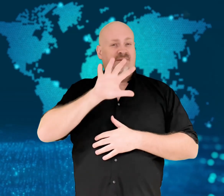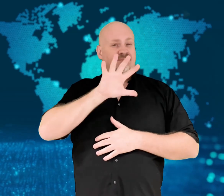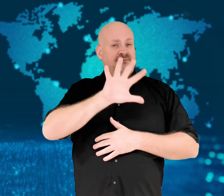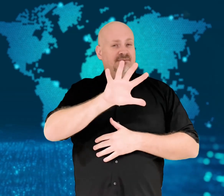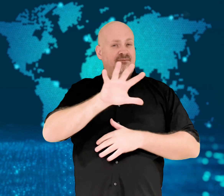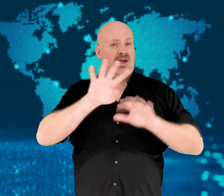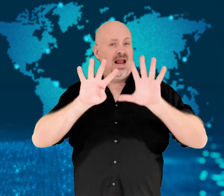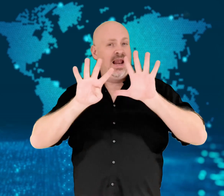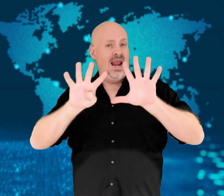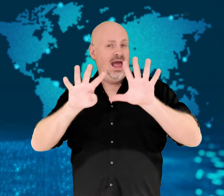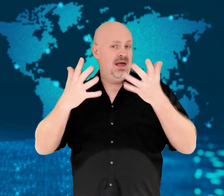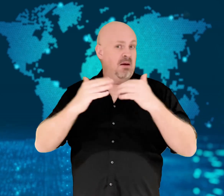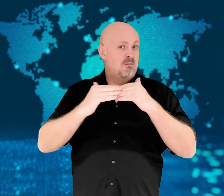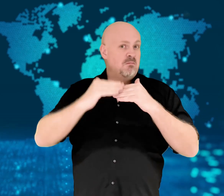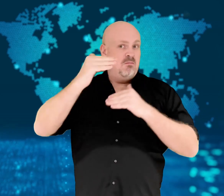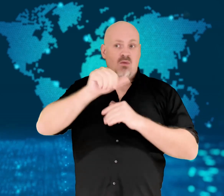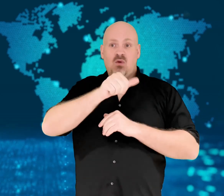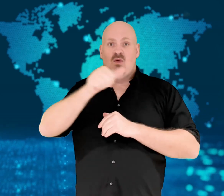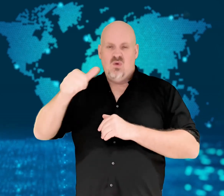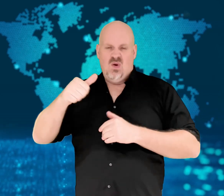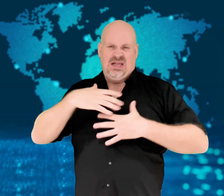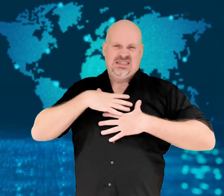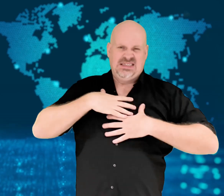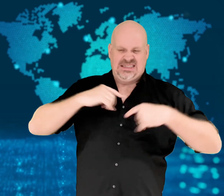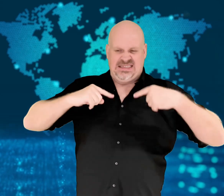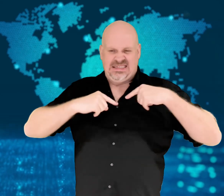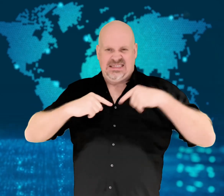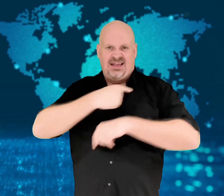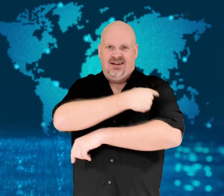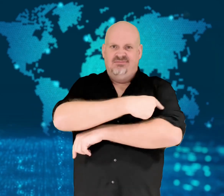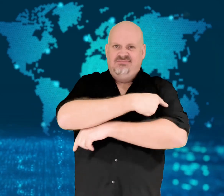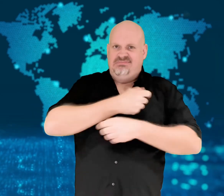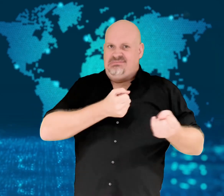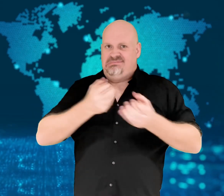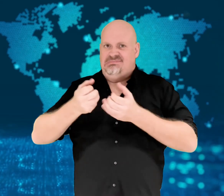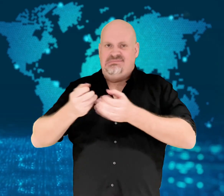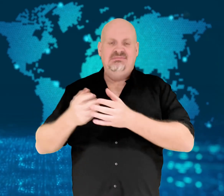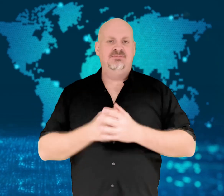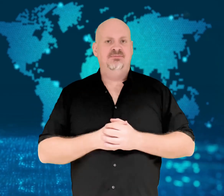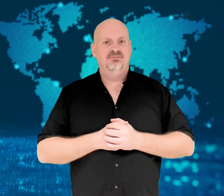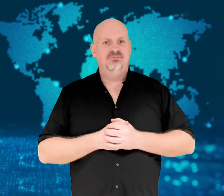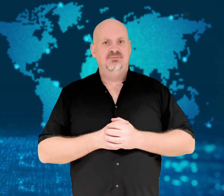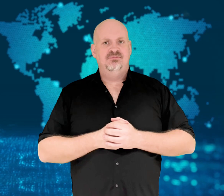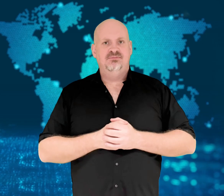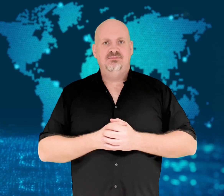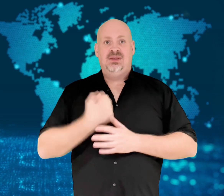On Saturday, the Peruvian General Directorate for Cultural Affairs